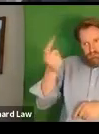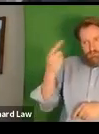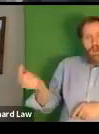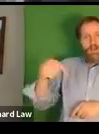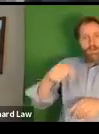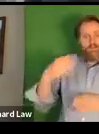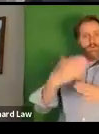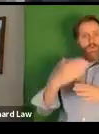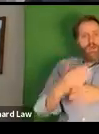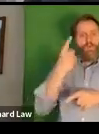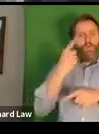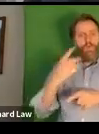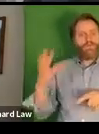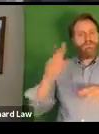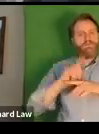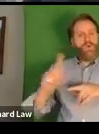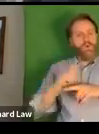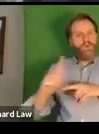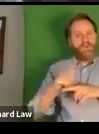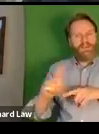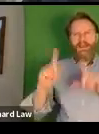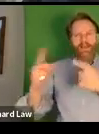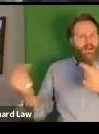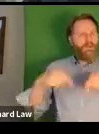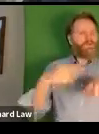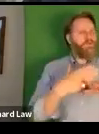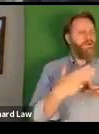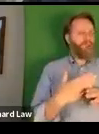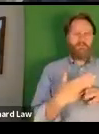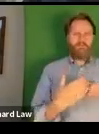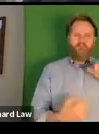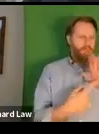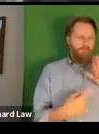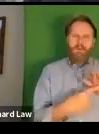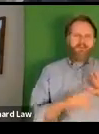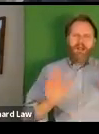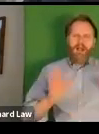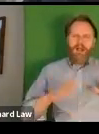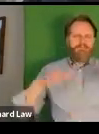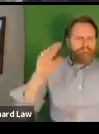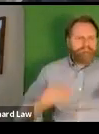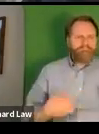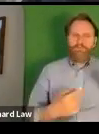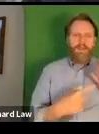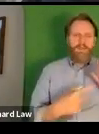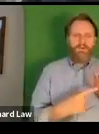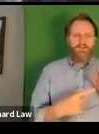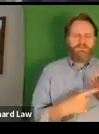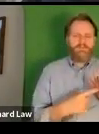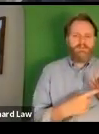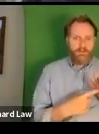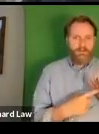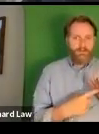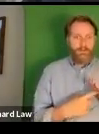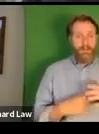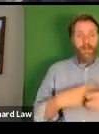which doesn't seem to be critical or essential I believe that union negotiators are tried to get HMCTS to publish a list of